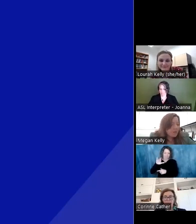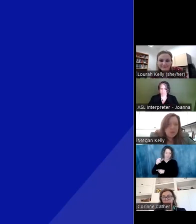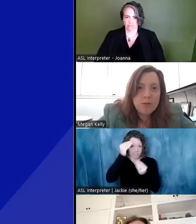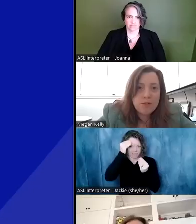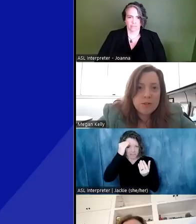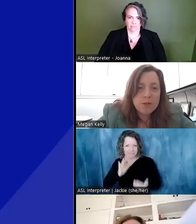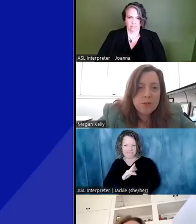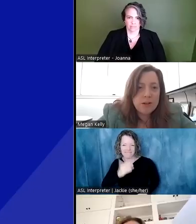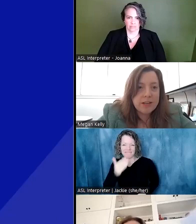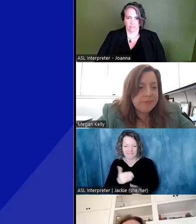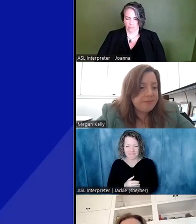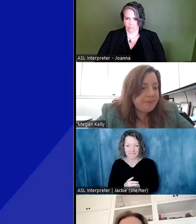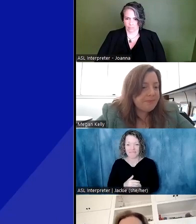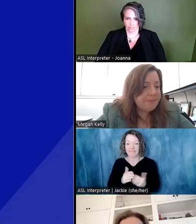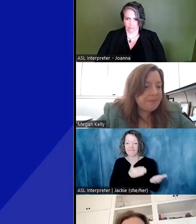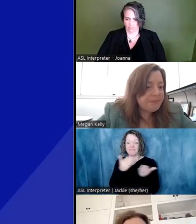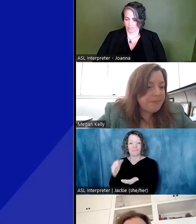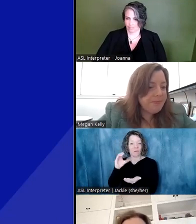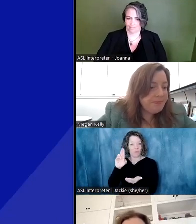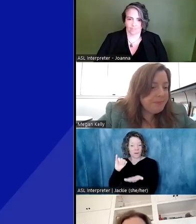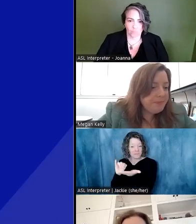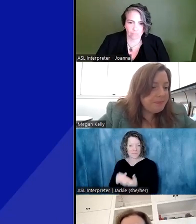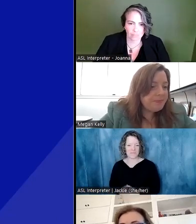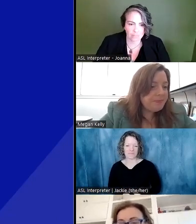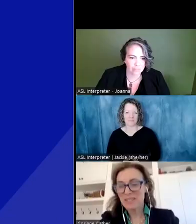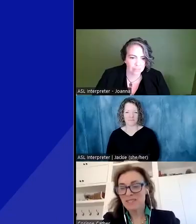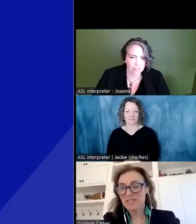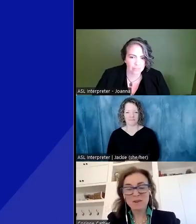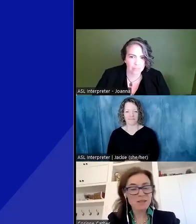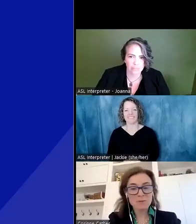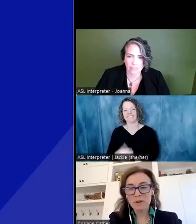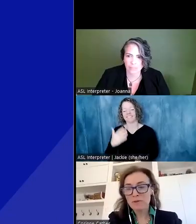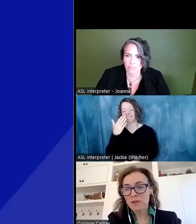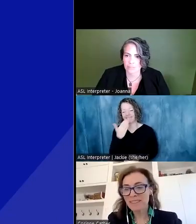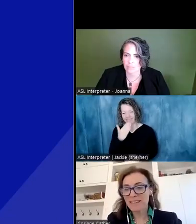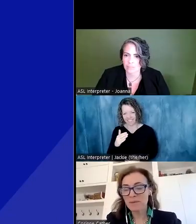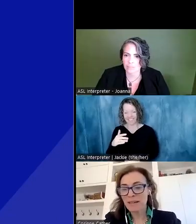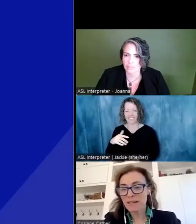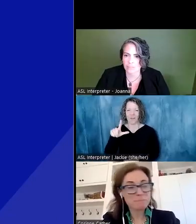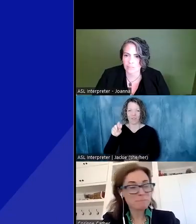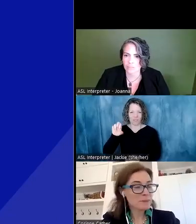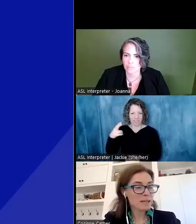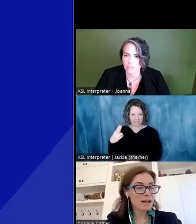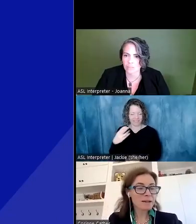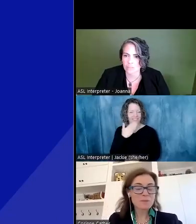it over to Cori. Thanks so much Lourah. That was wonderful and thank you, Megan.